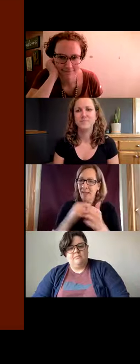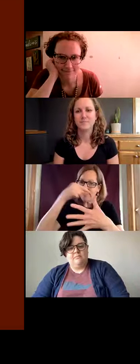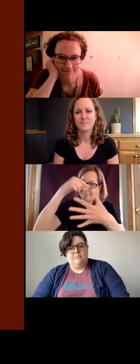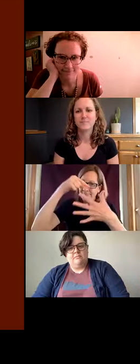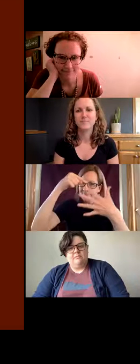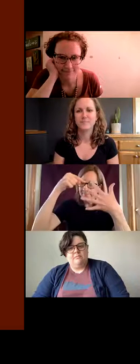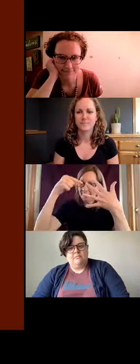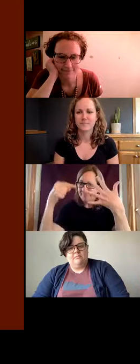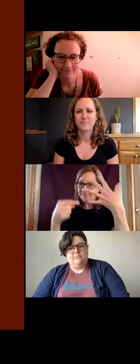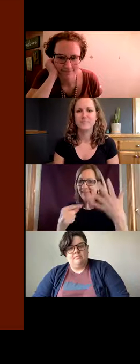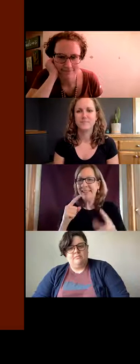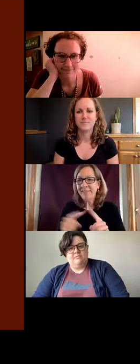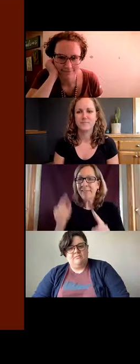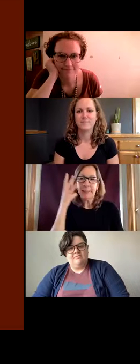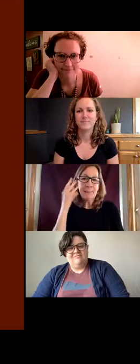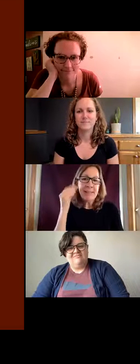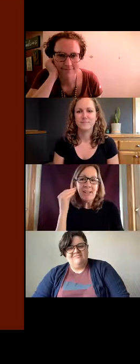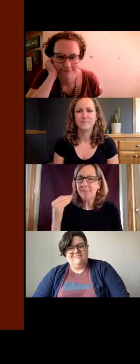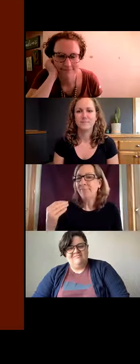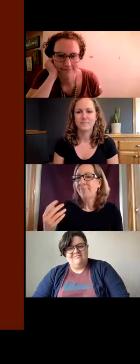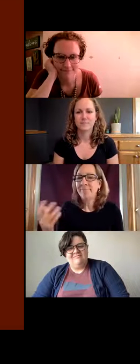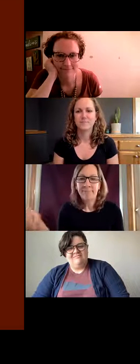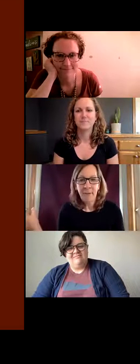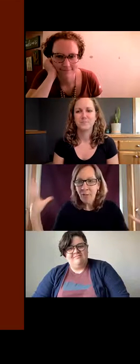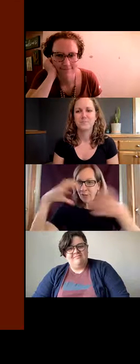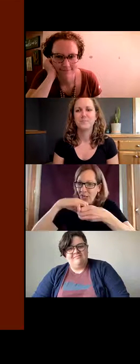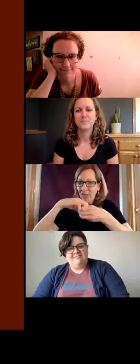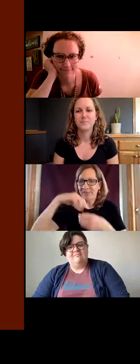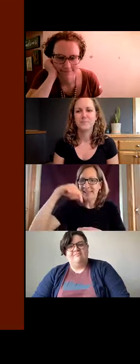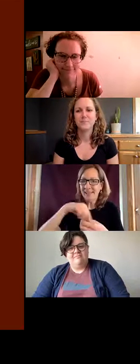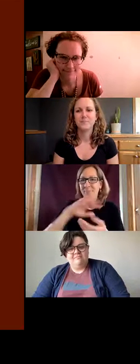prideful. They have their identity because of all these experiences that we provide.